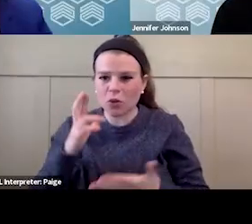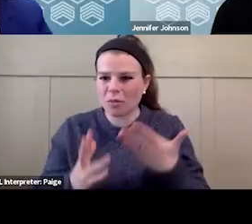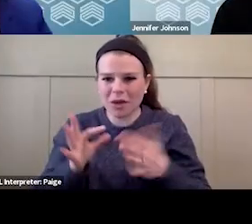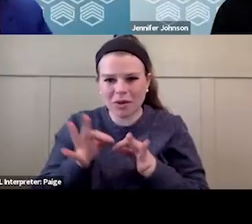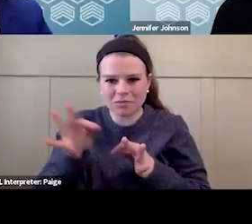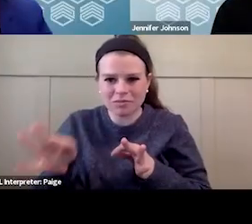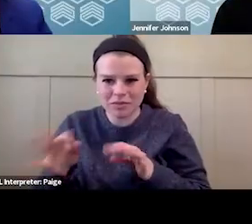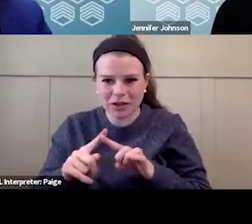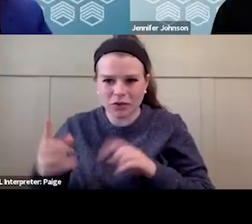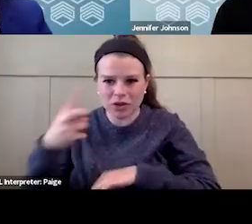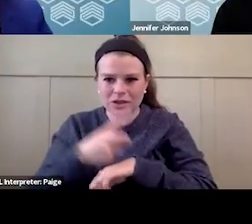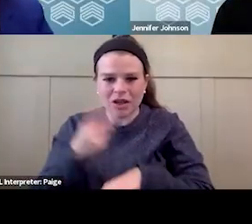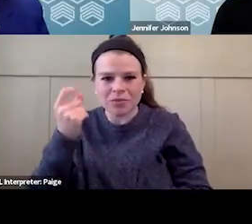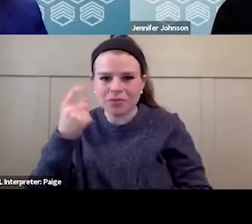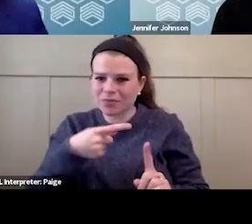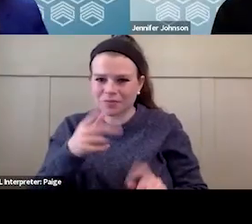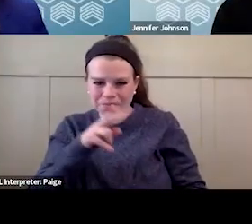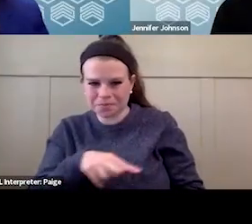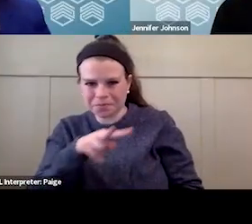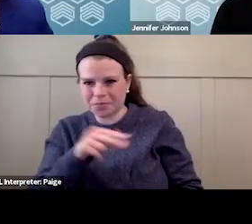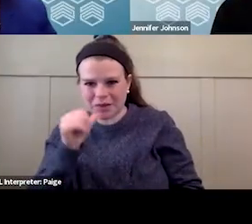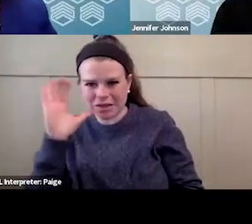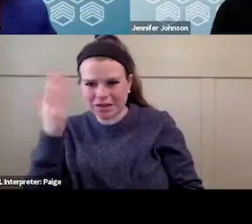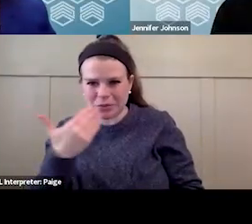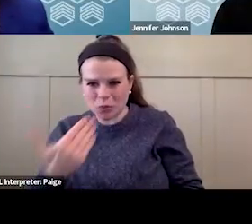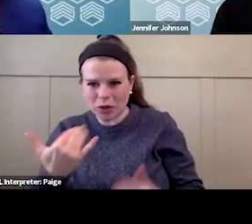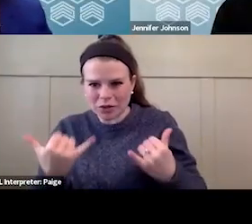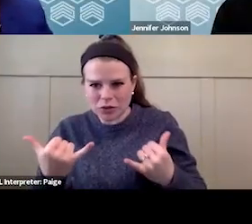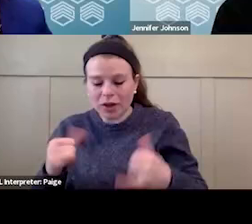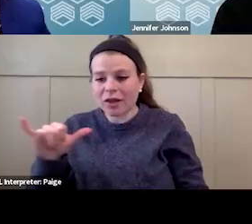day, but he doesn't seem well today." That's why training your staff really ha-